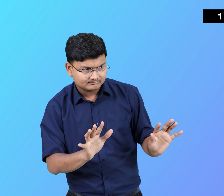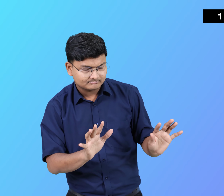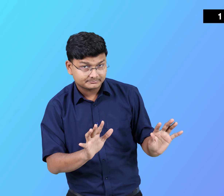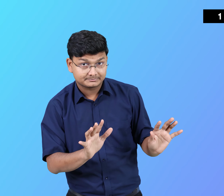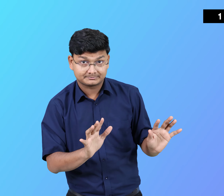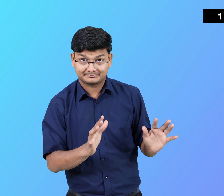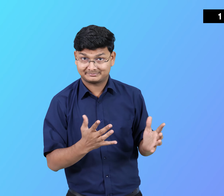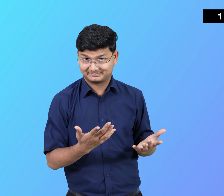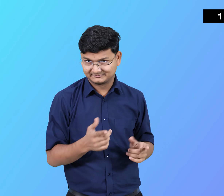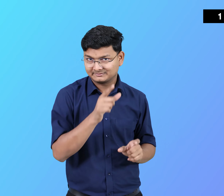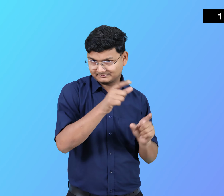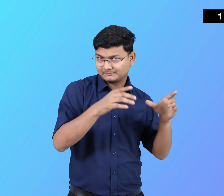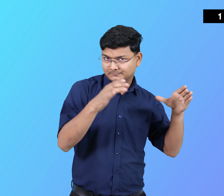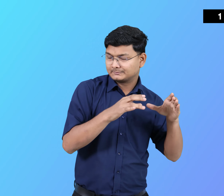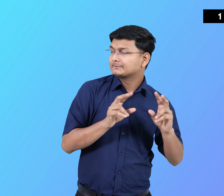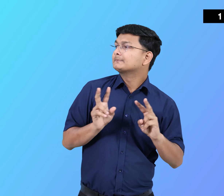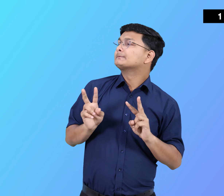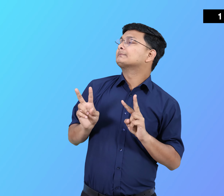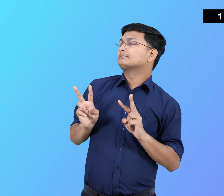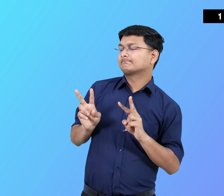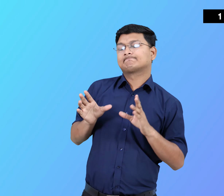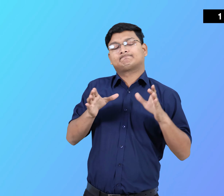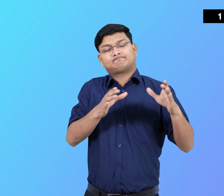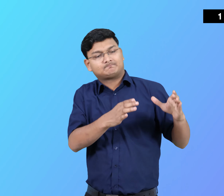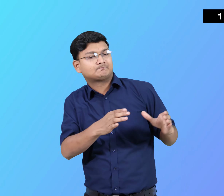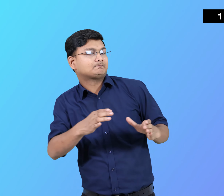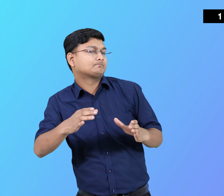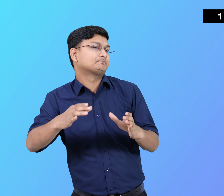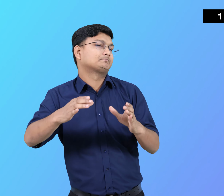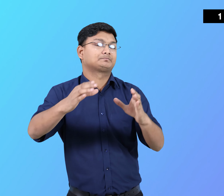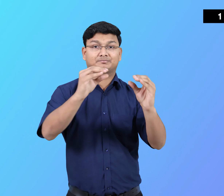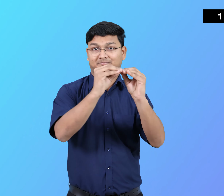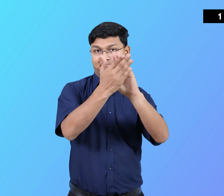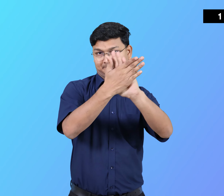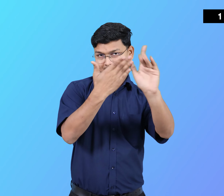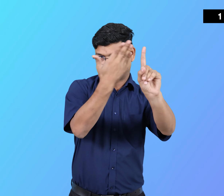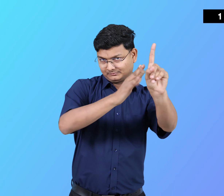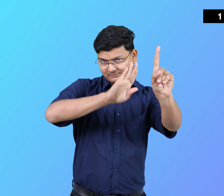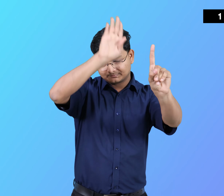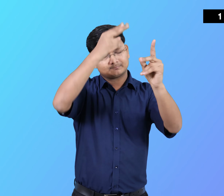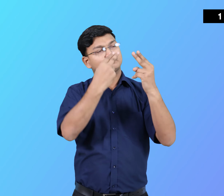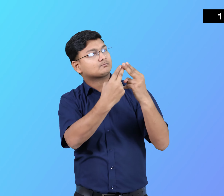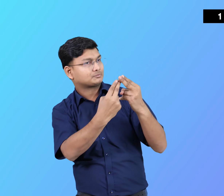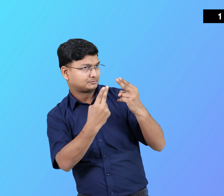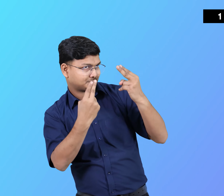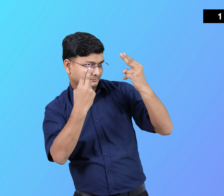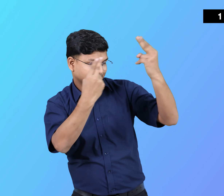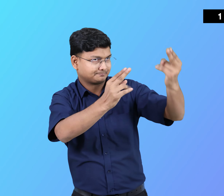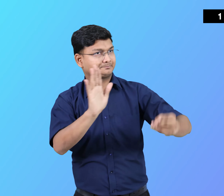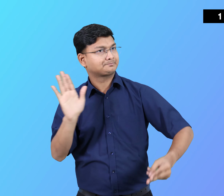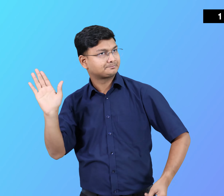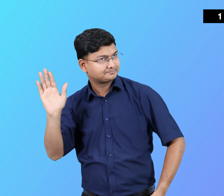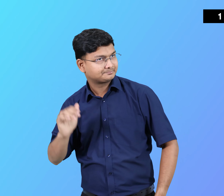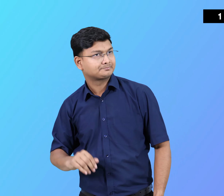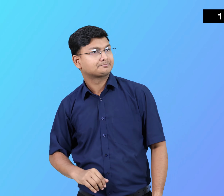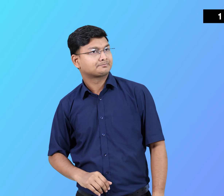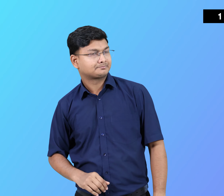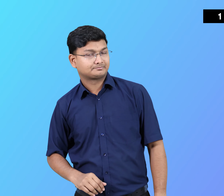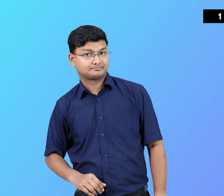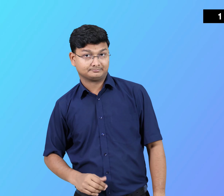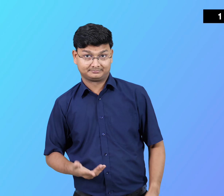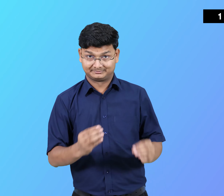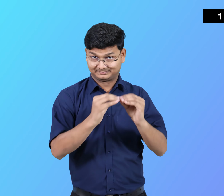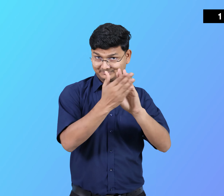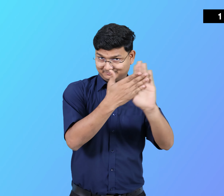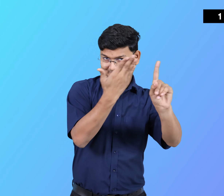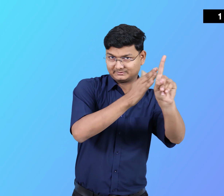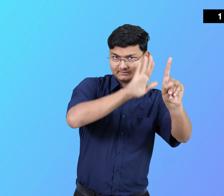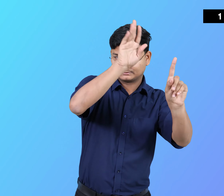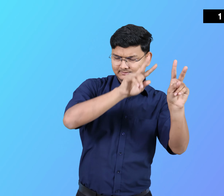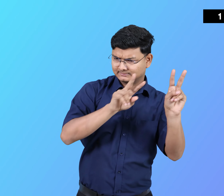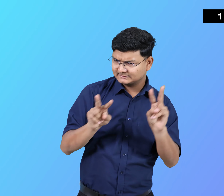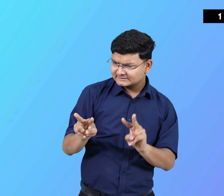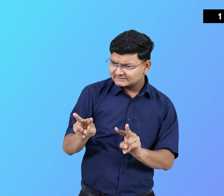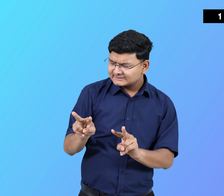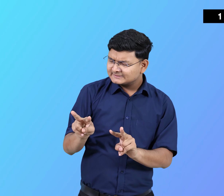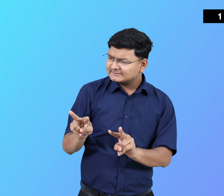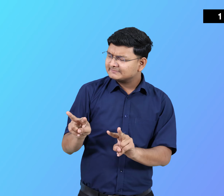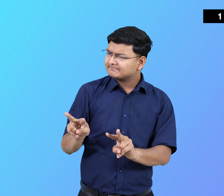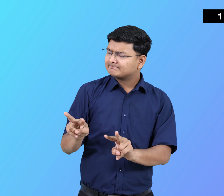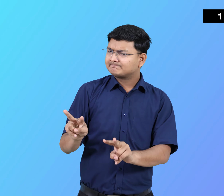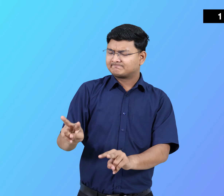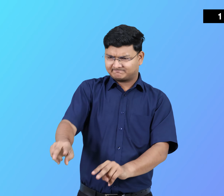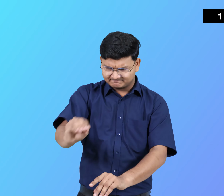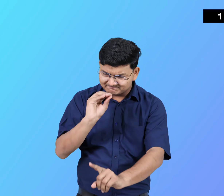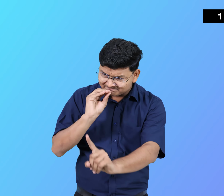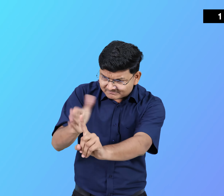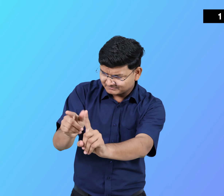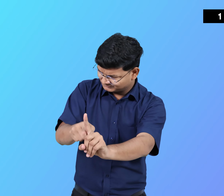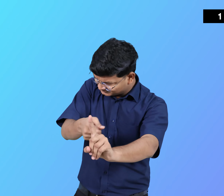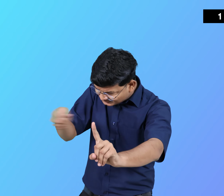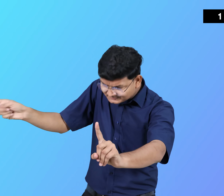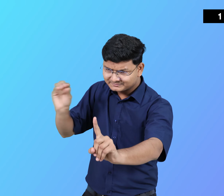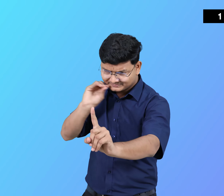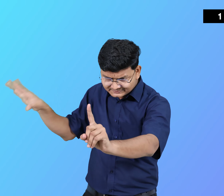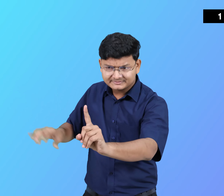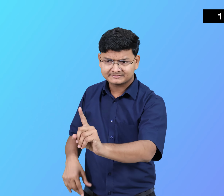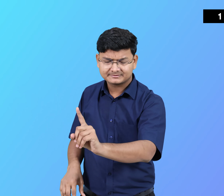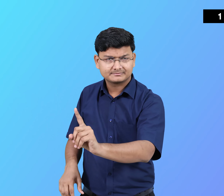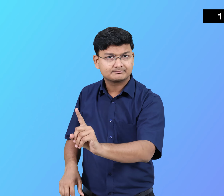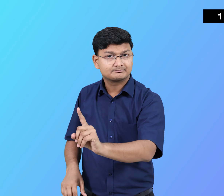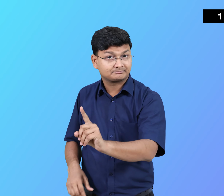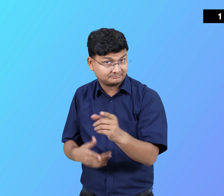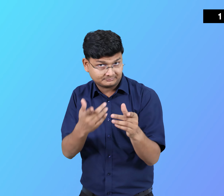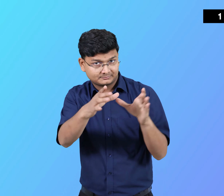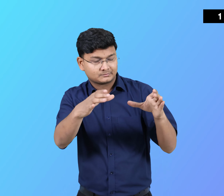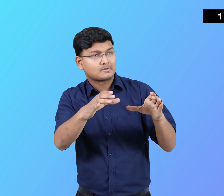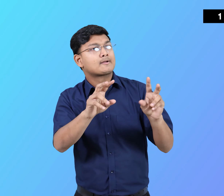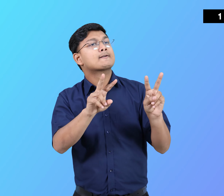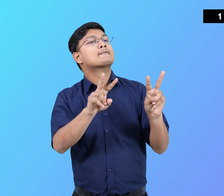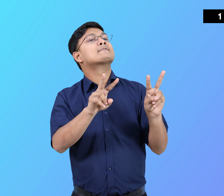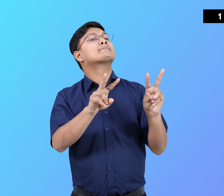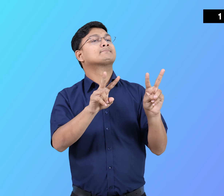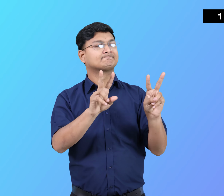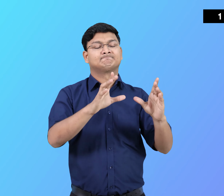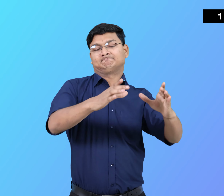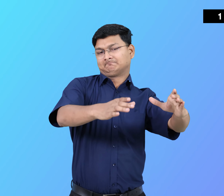King Ben-Hadad’s men took the message to the king.